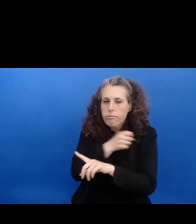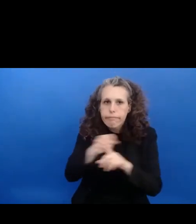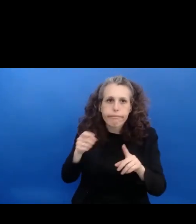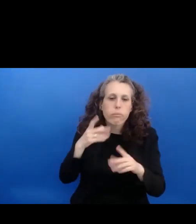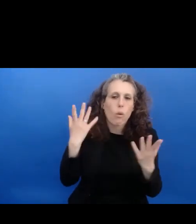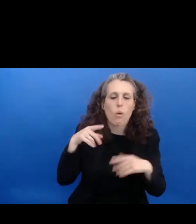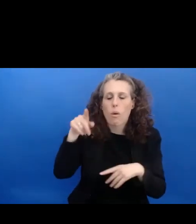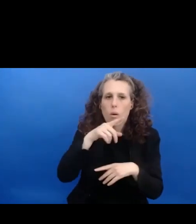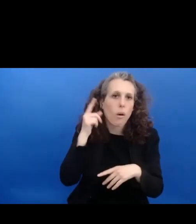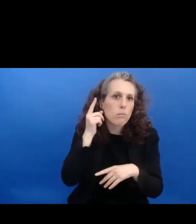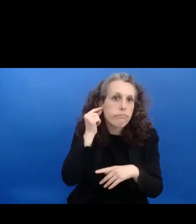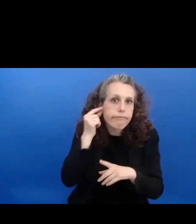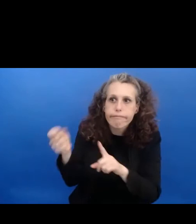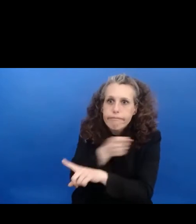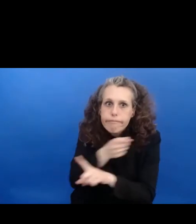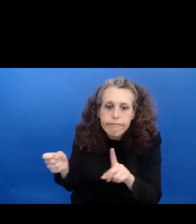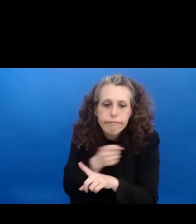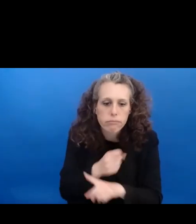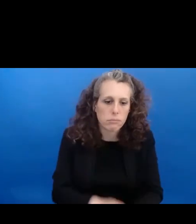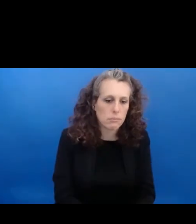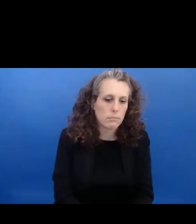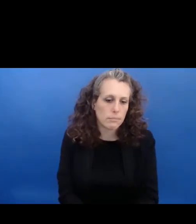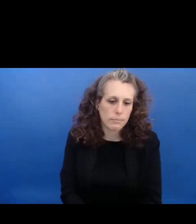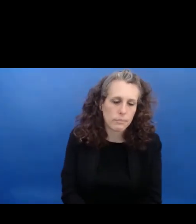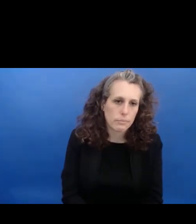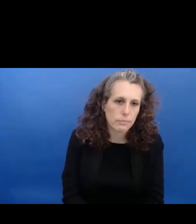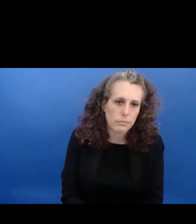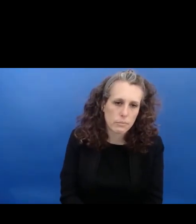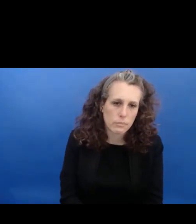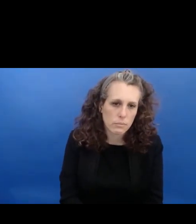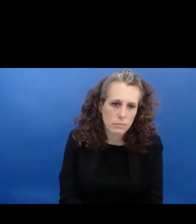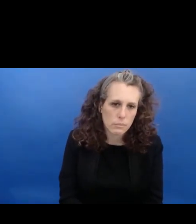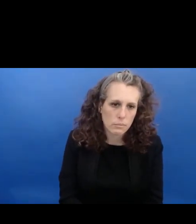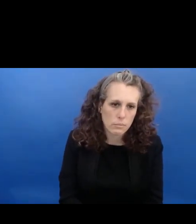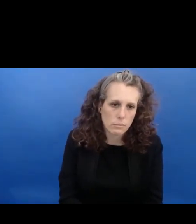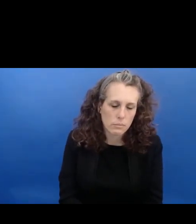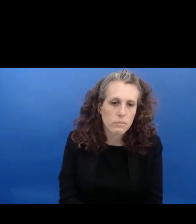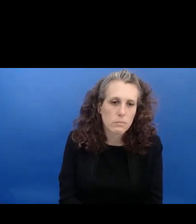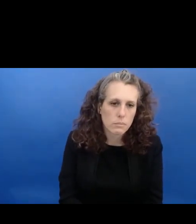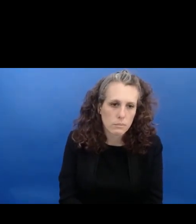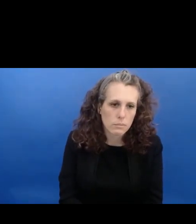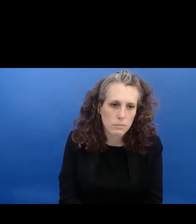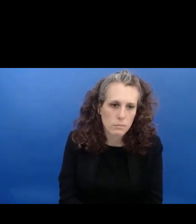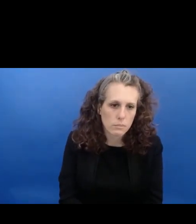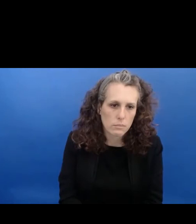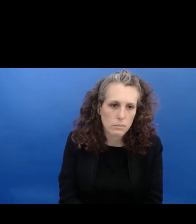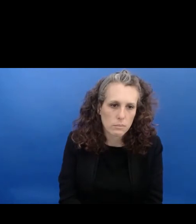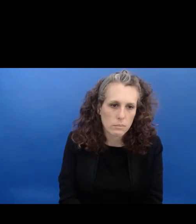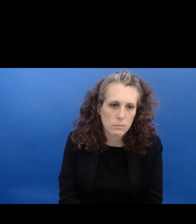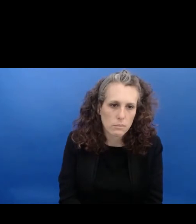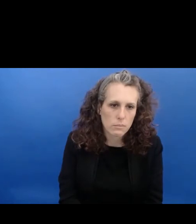uh ensuring them that their procedure their uh mechanism on blind mechanism